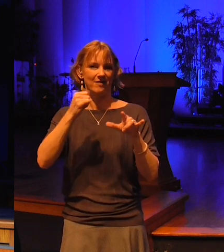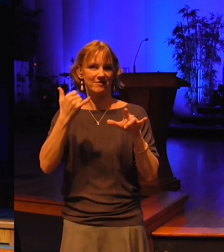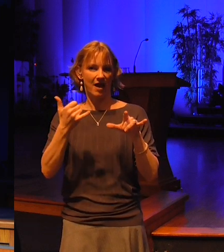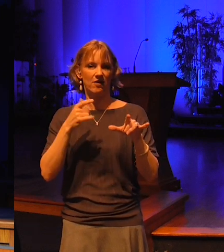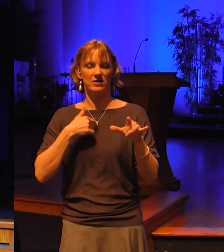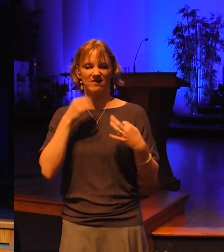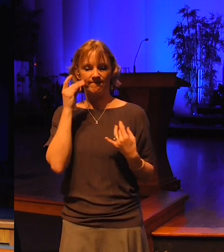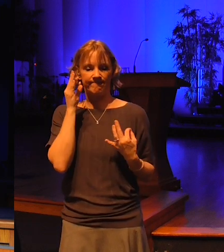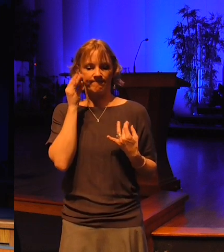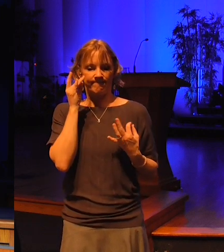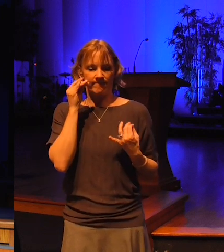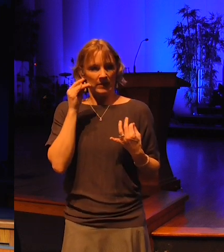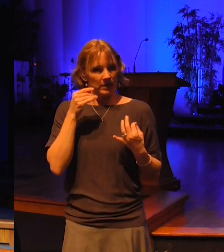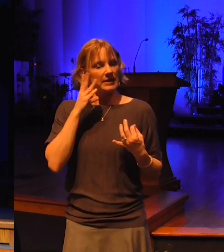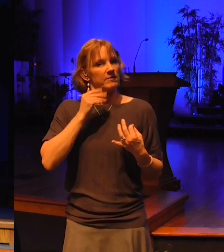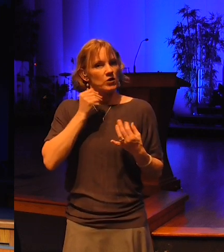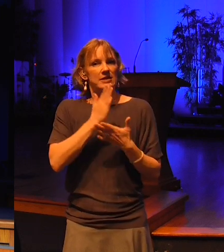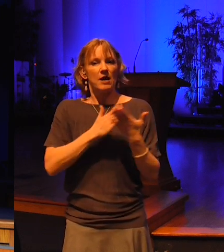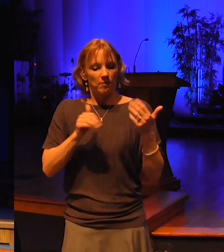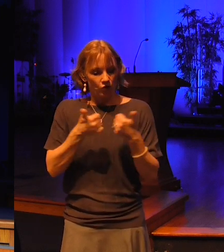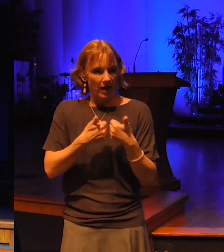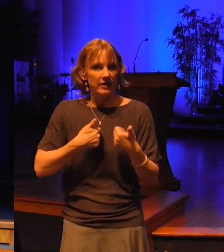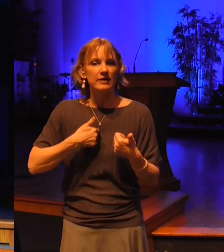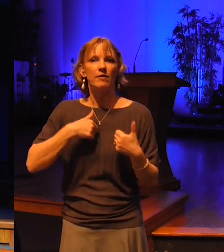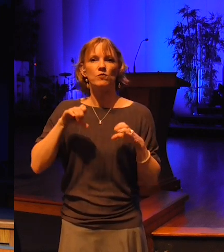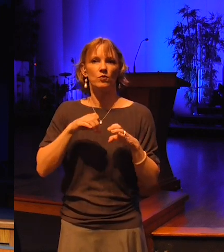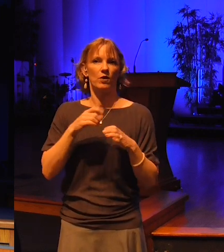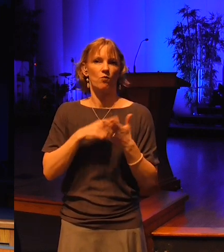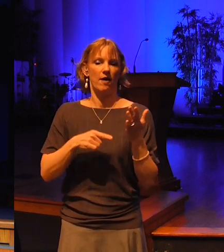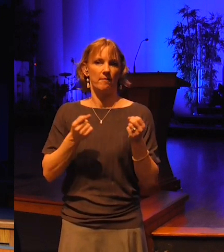some challenges and I'm doing what most of us do when we're facing challenges what did